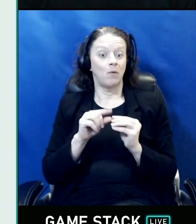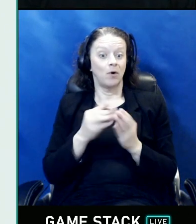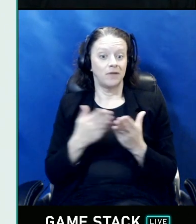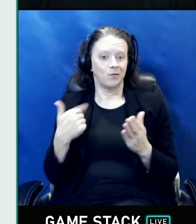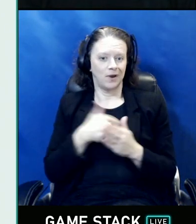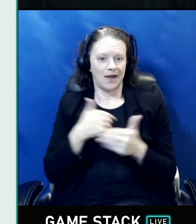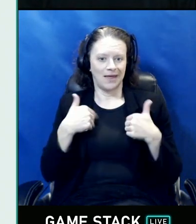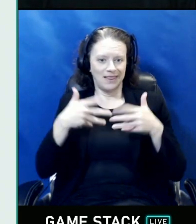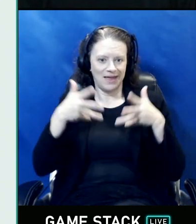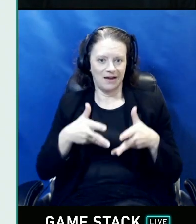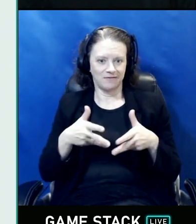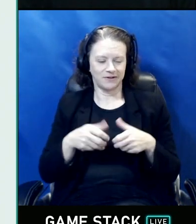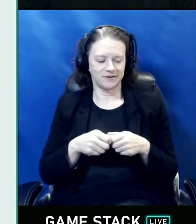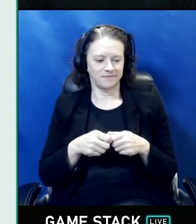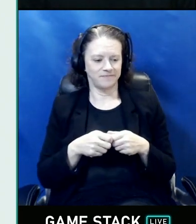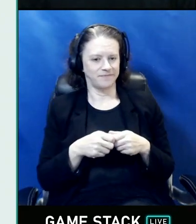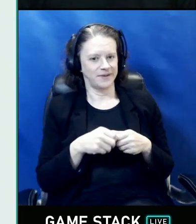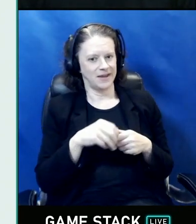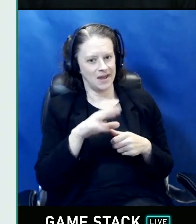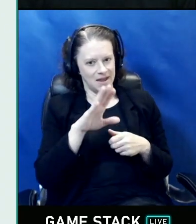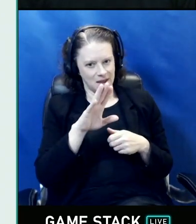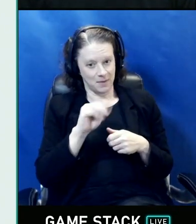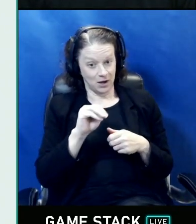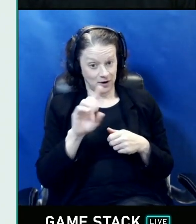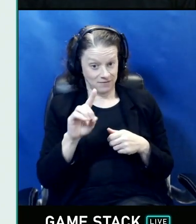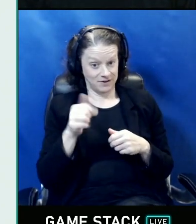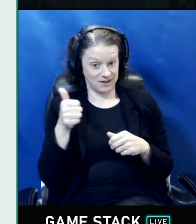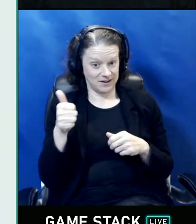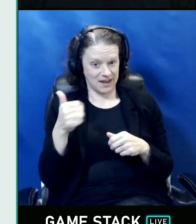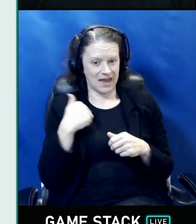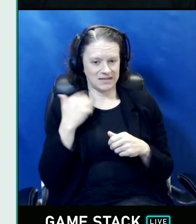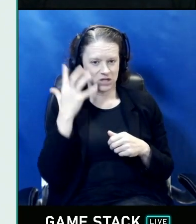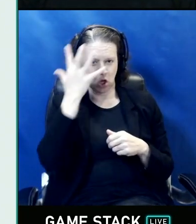Minecraft has a unique look. A pixel style look. And making